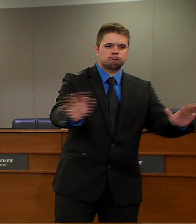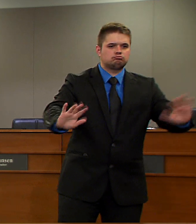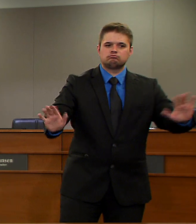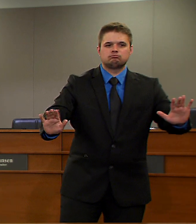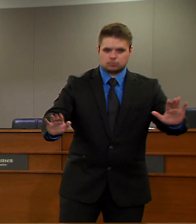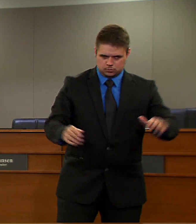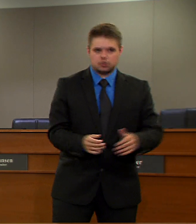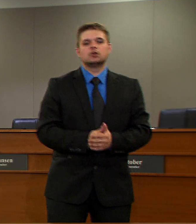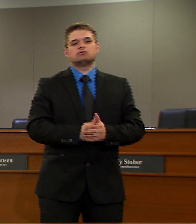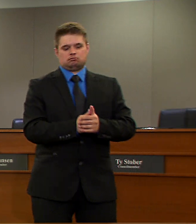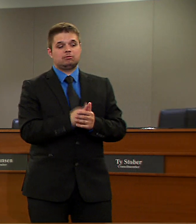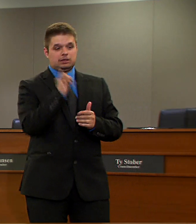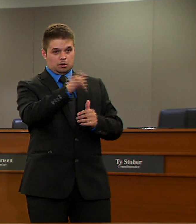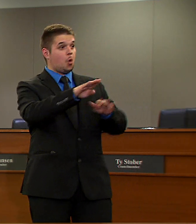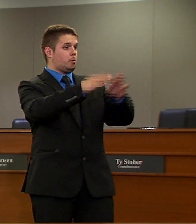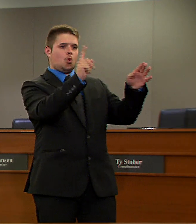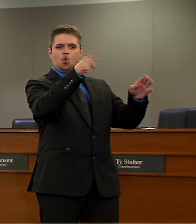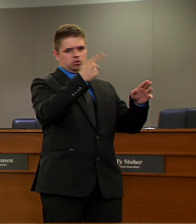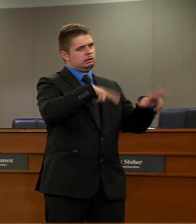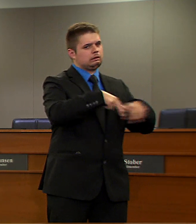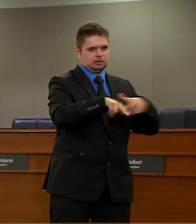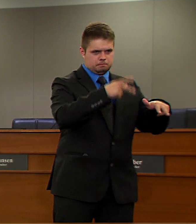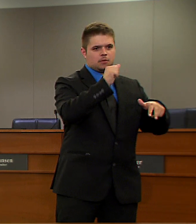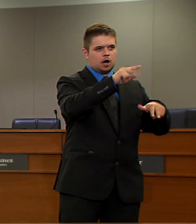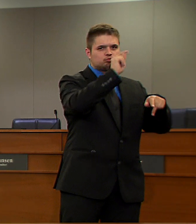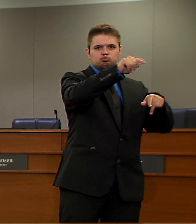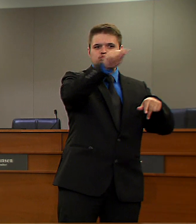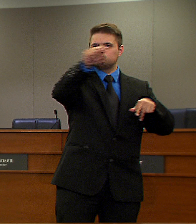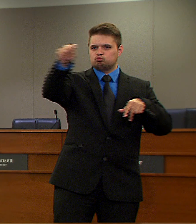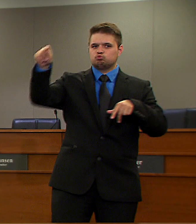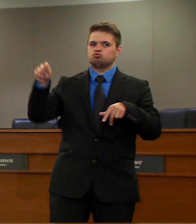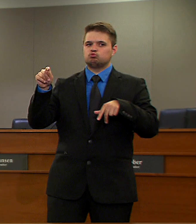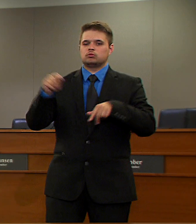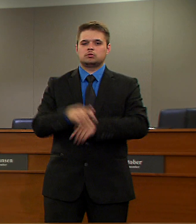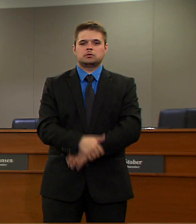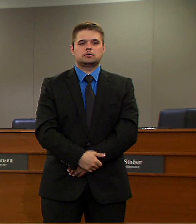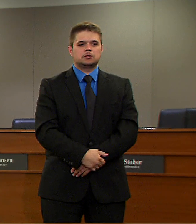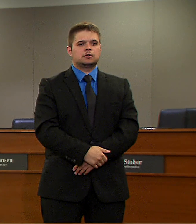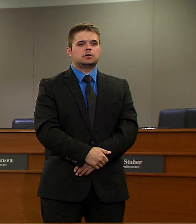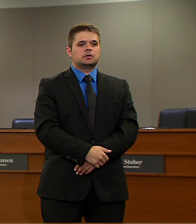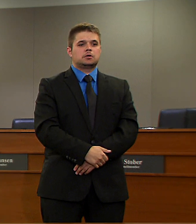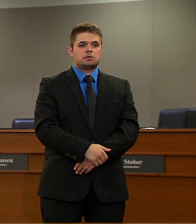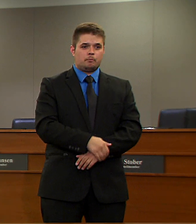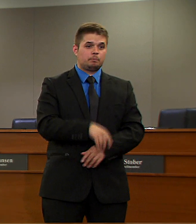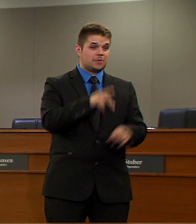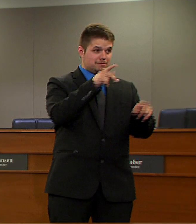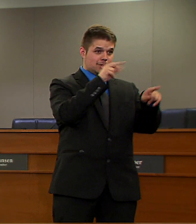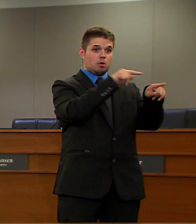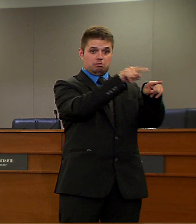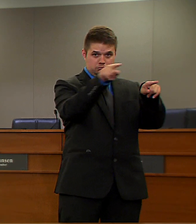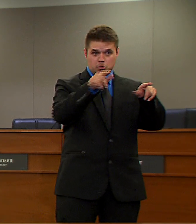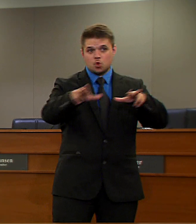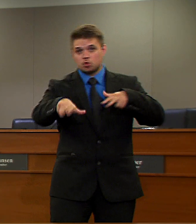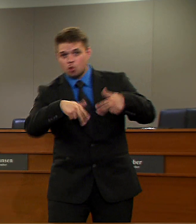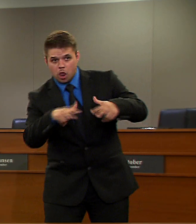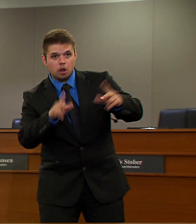Please use the park system safely. Keep six feet between you and people who are not members of